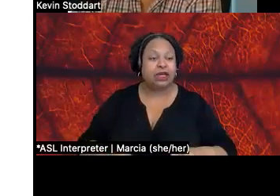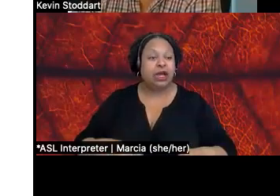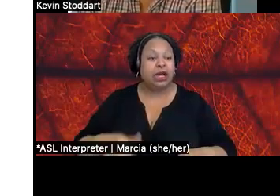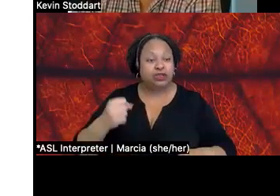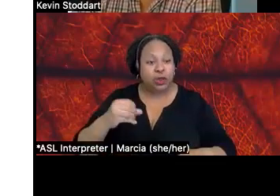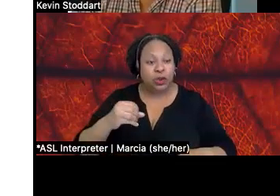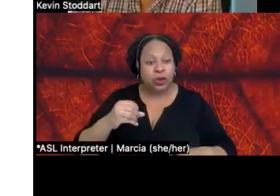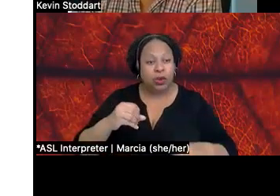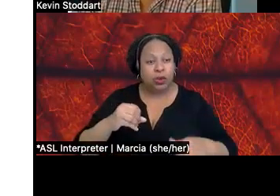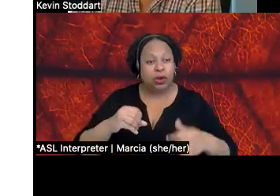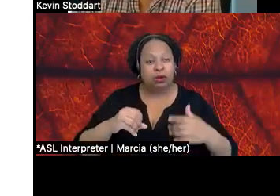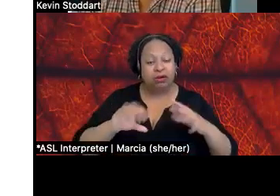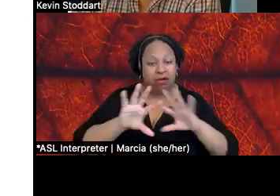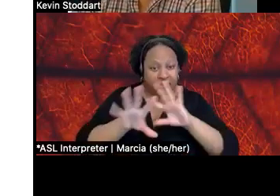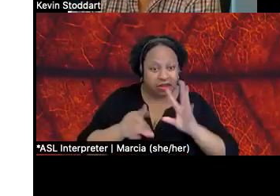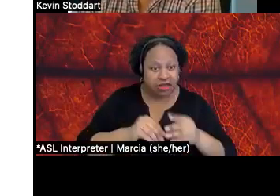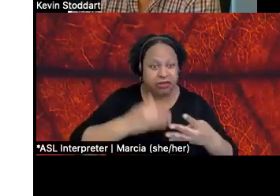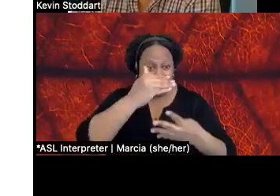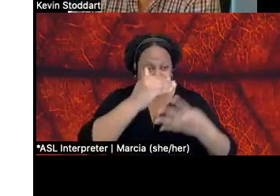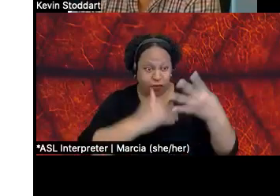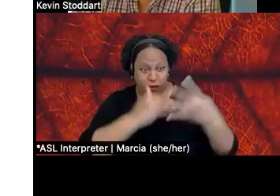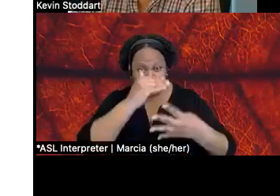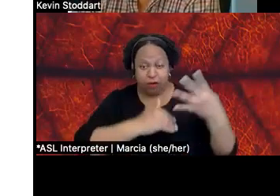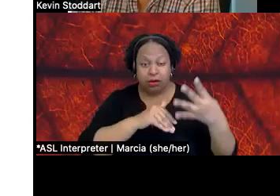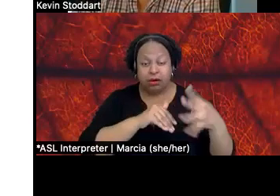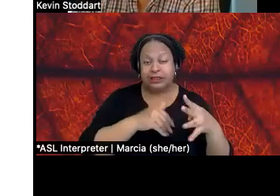We're looking at repetitive motor mannerisms,